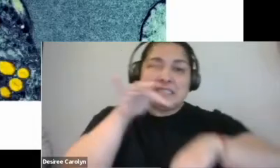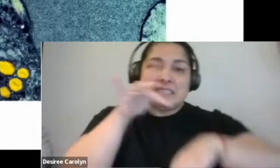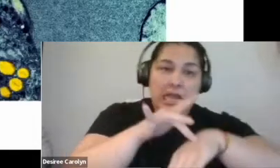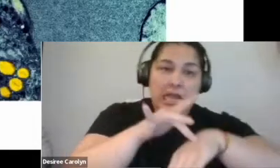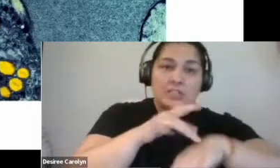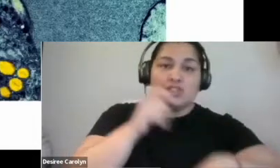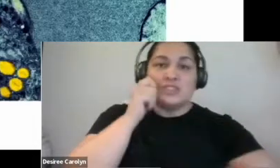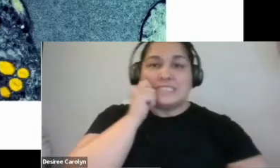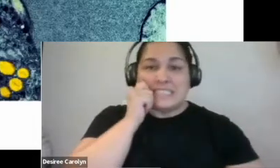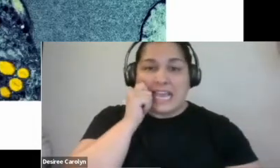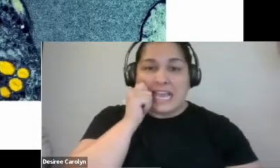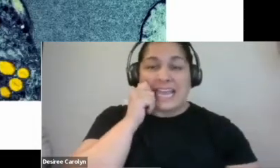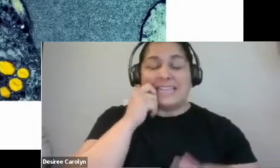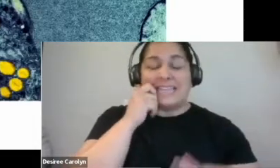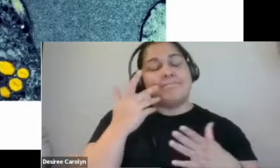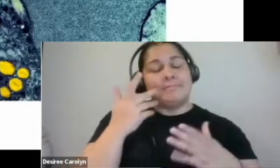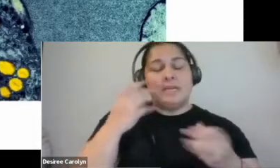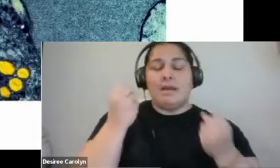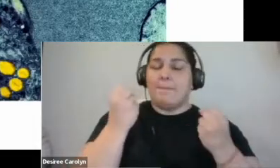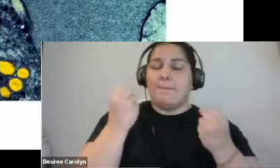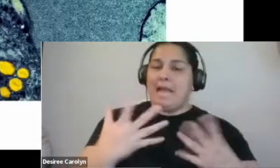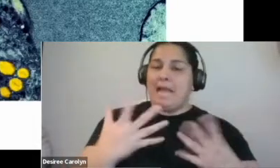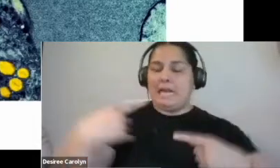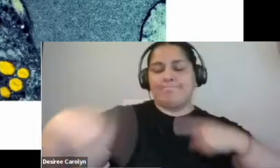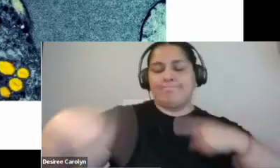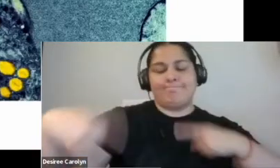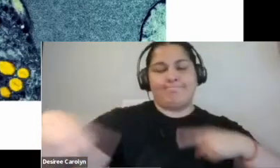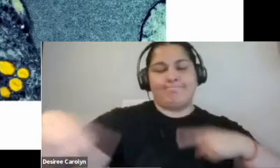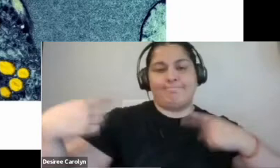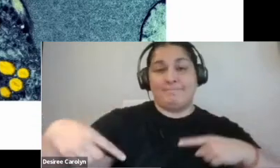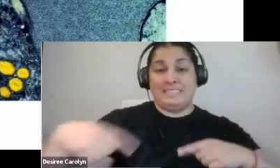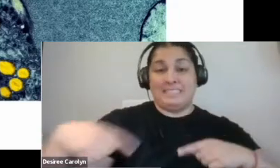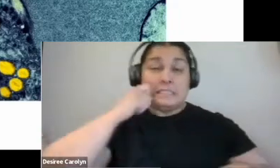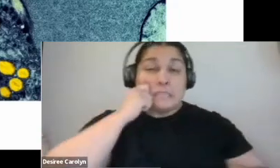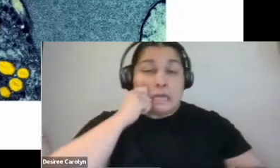the debate, but those two things are thought to be the the highest level of transmission.